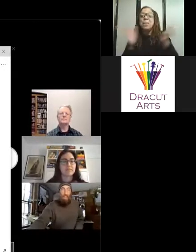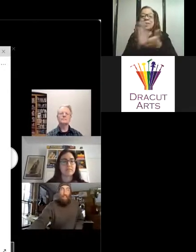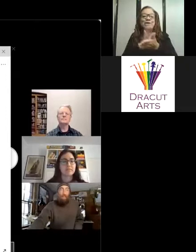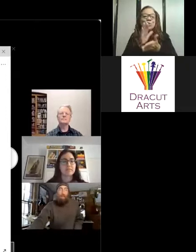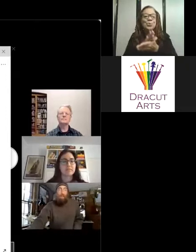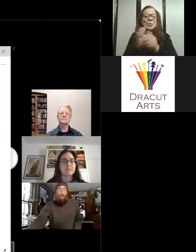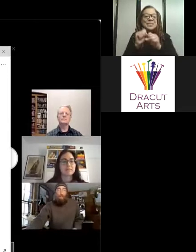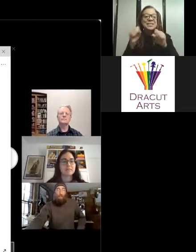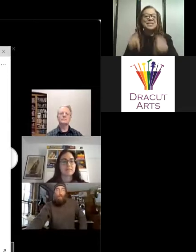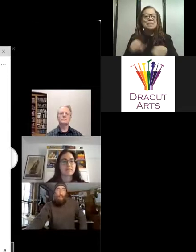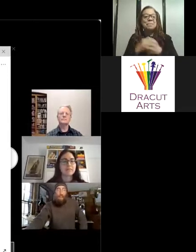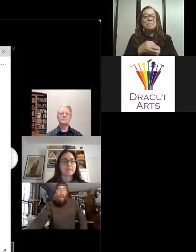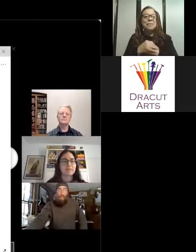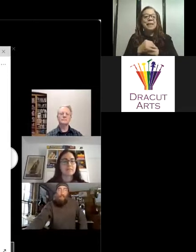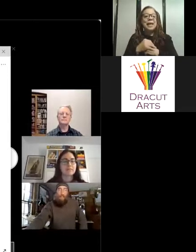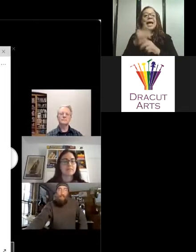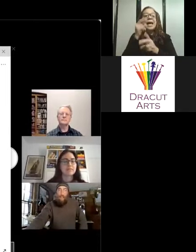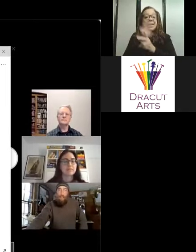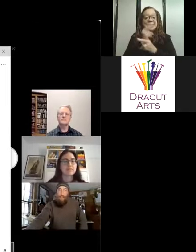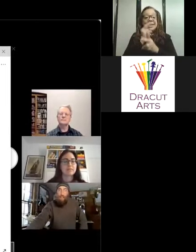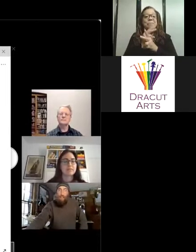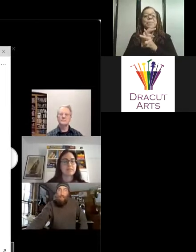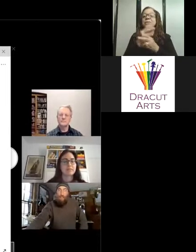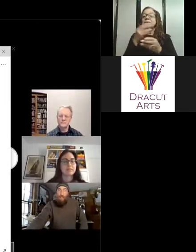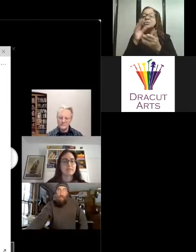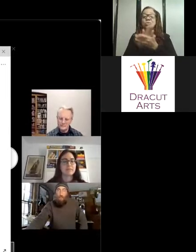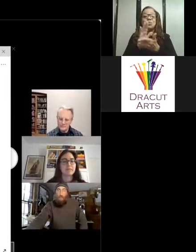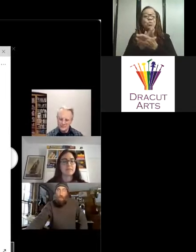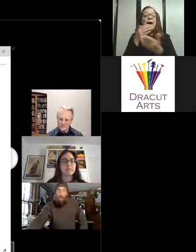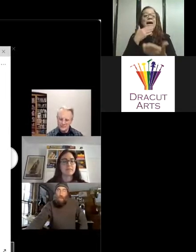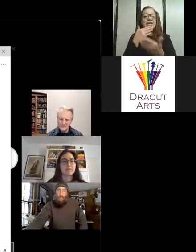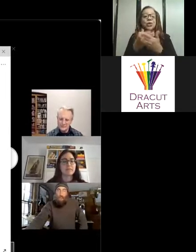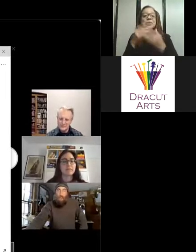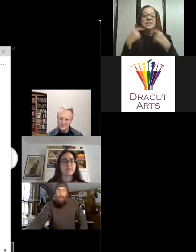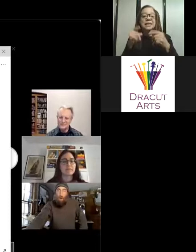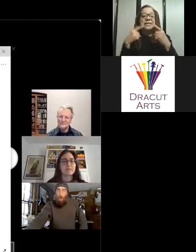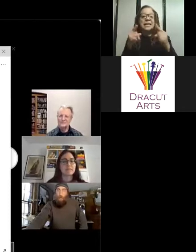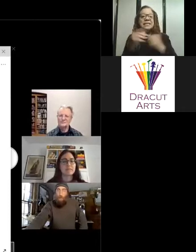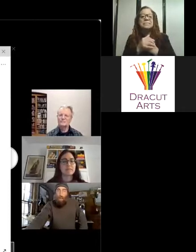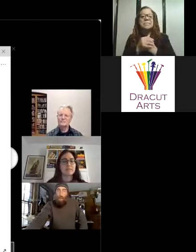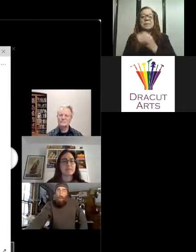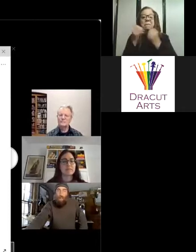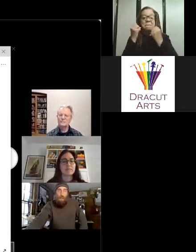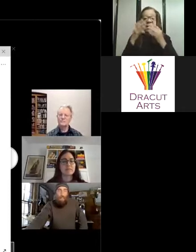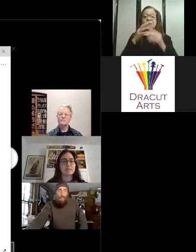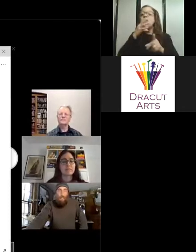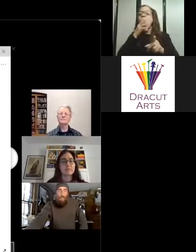"at keeping school. I had had good success and in schools, where there were many scholars older and larger than myself.